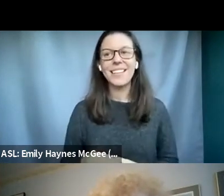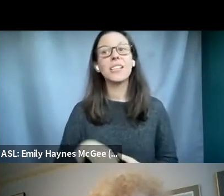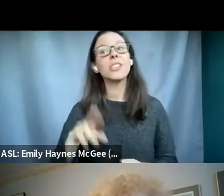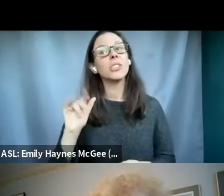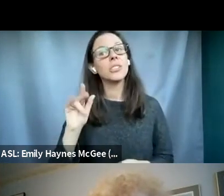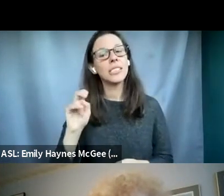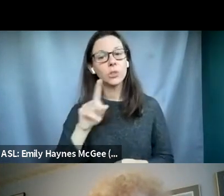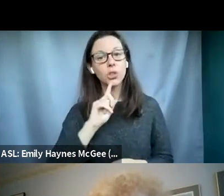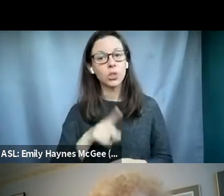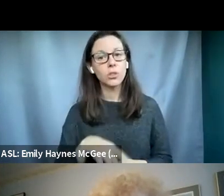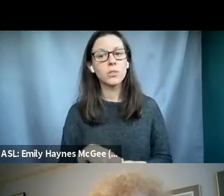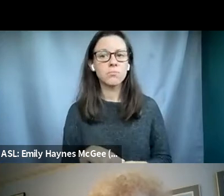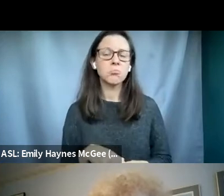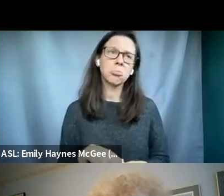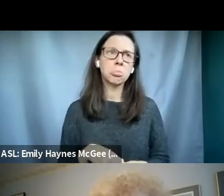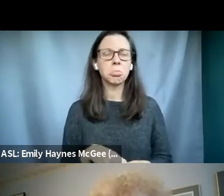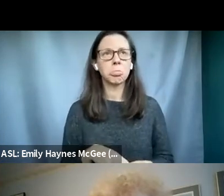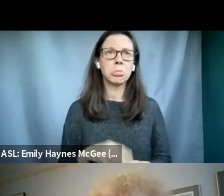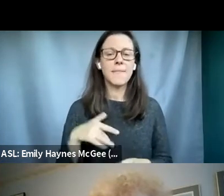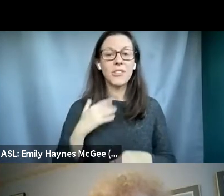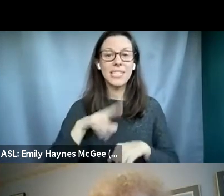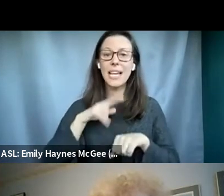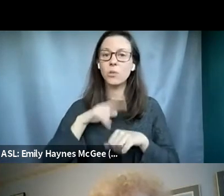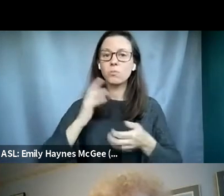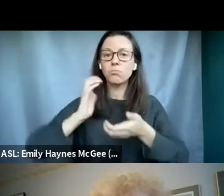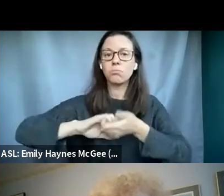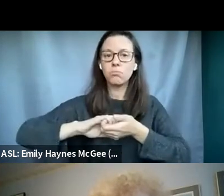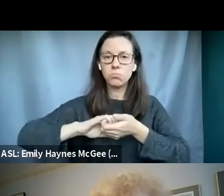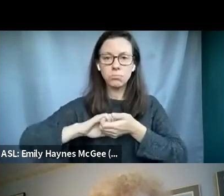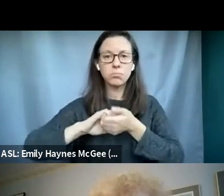So I think it was a bit of a natural collaboration and what came together from it.